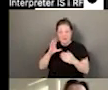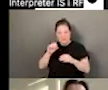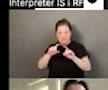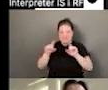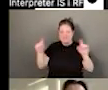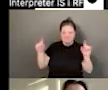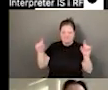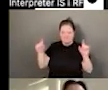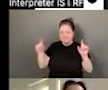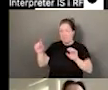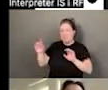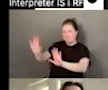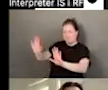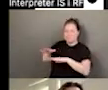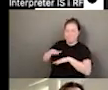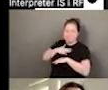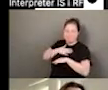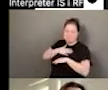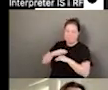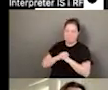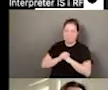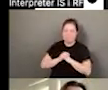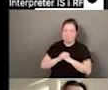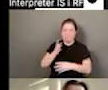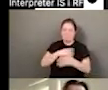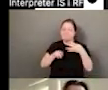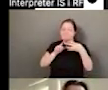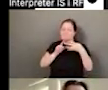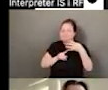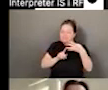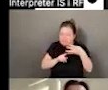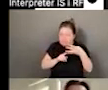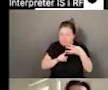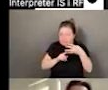We also look very closely at what we believe the potential is for the project